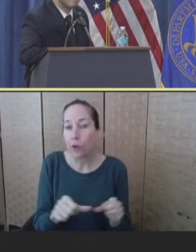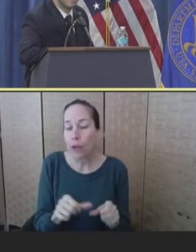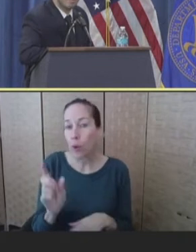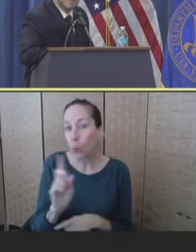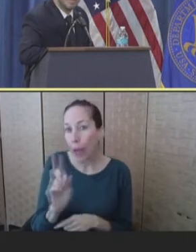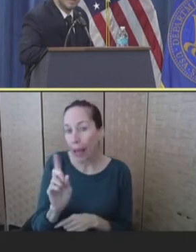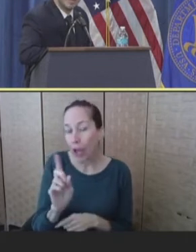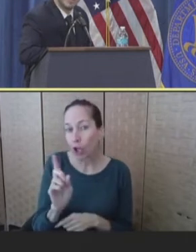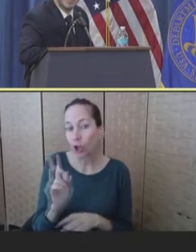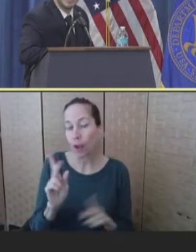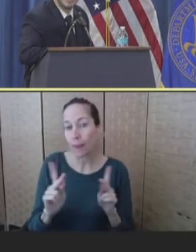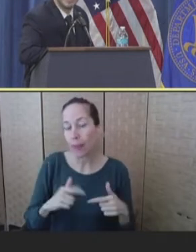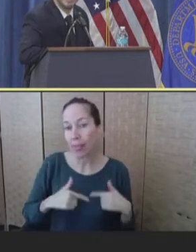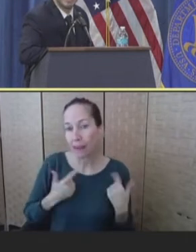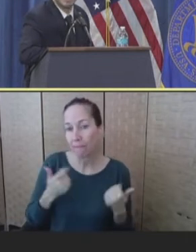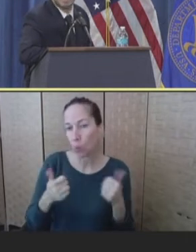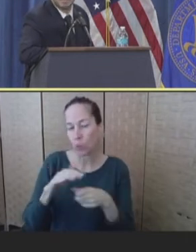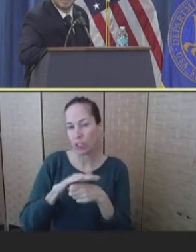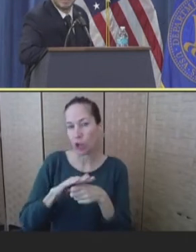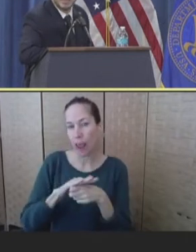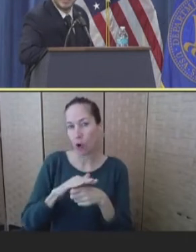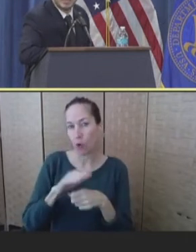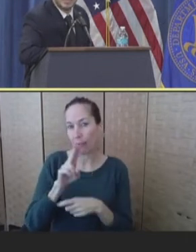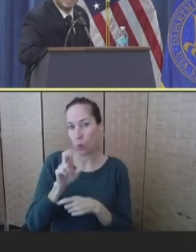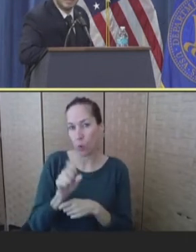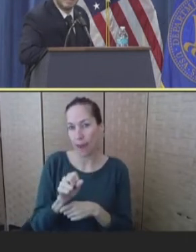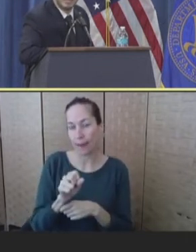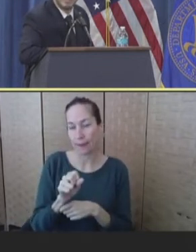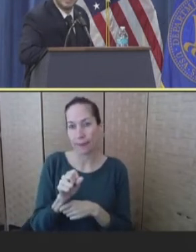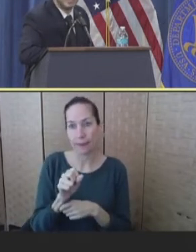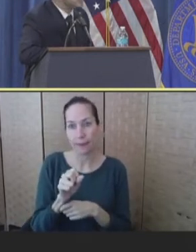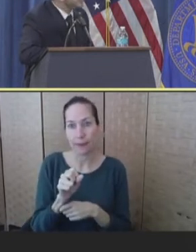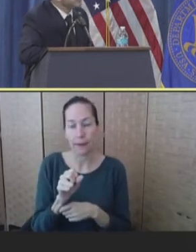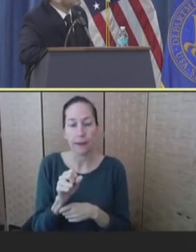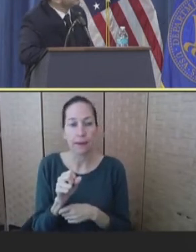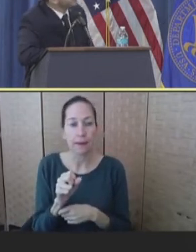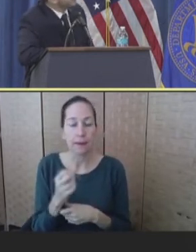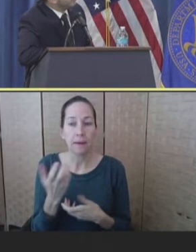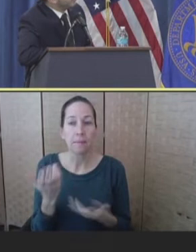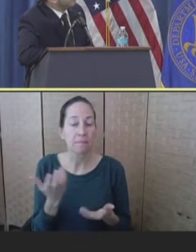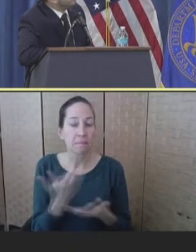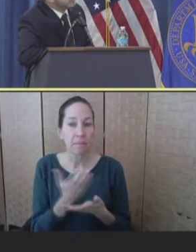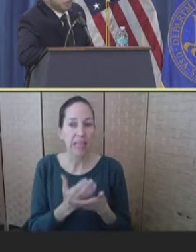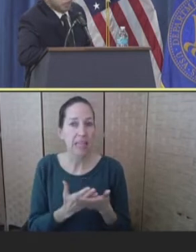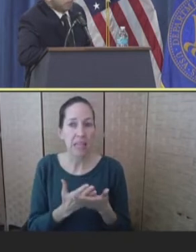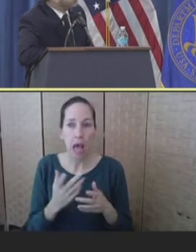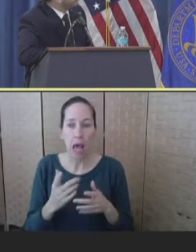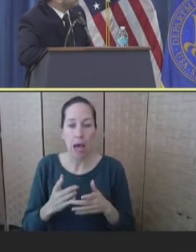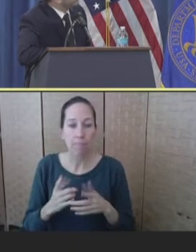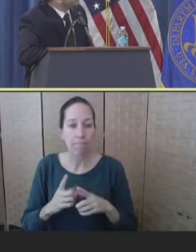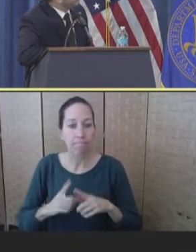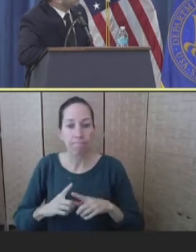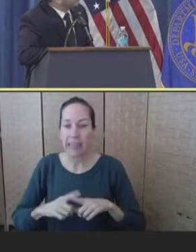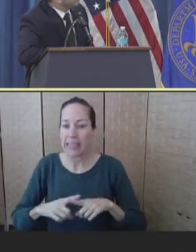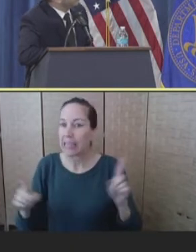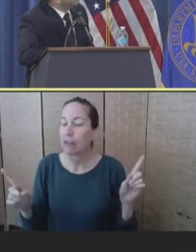So, what region of the United States since there are significant variabilities in vaccination uptake.